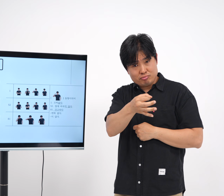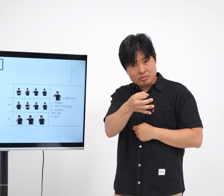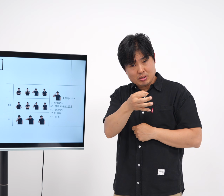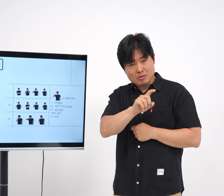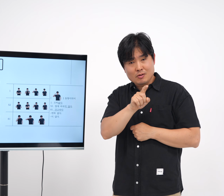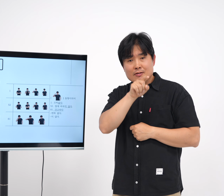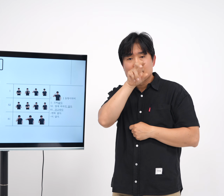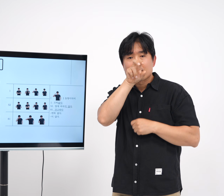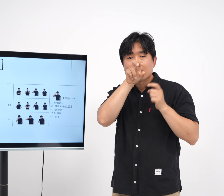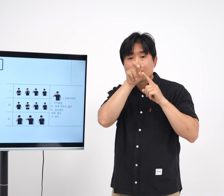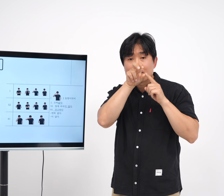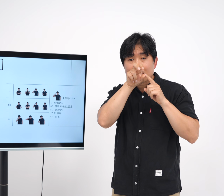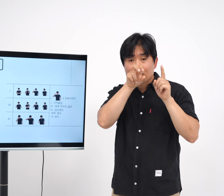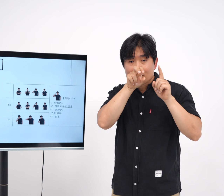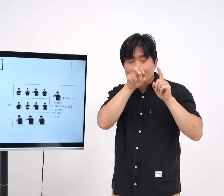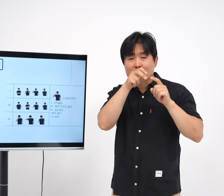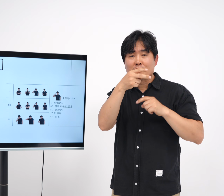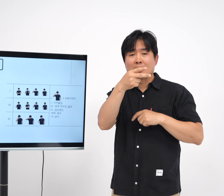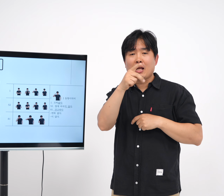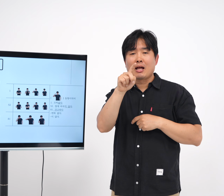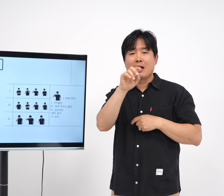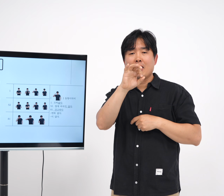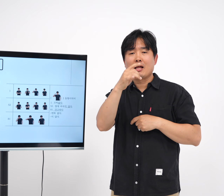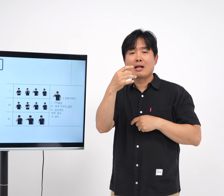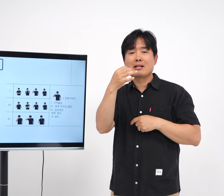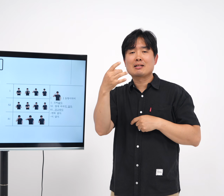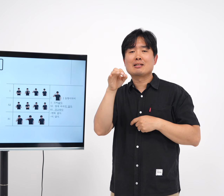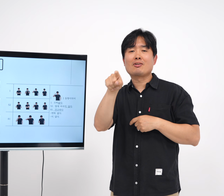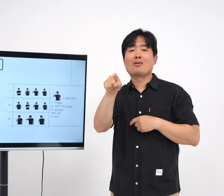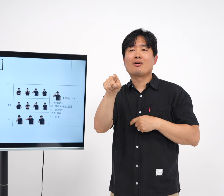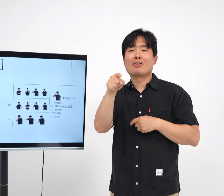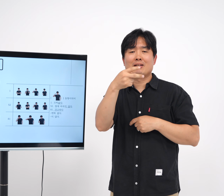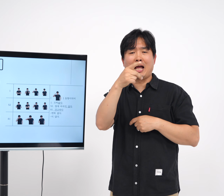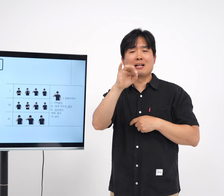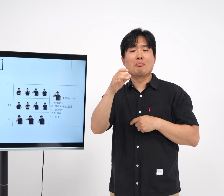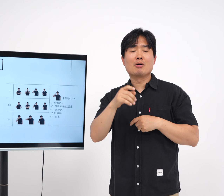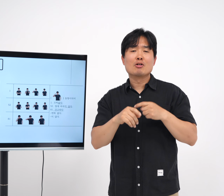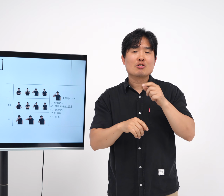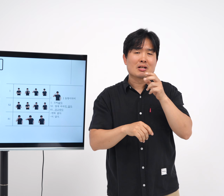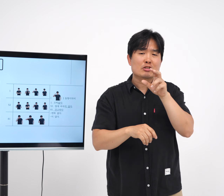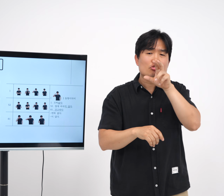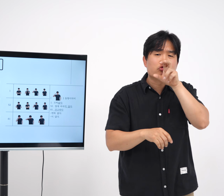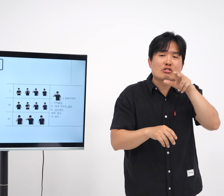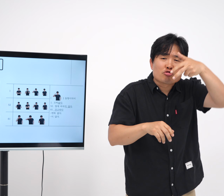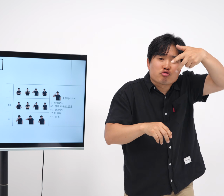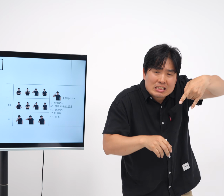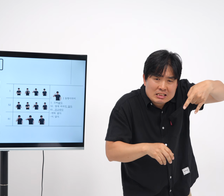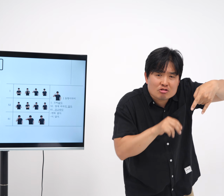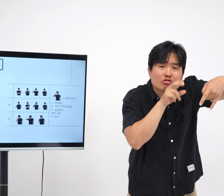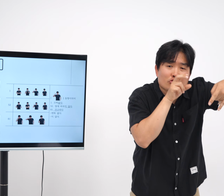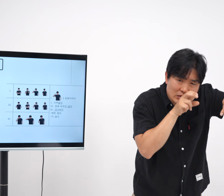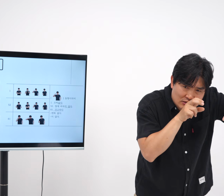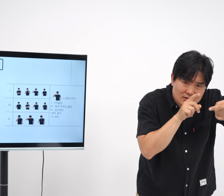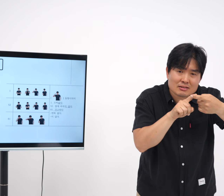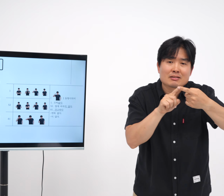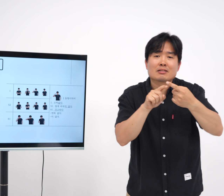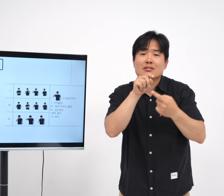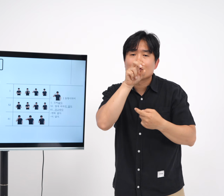are called polysemous words. This is not talking about real rats here,